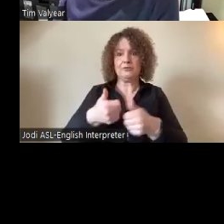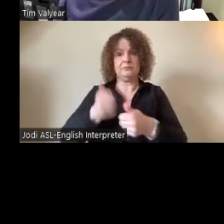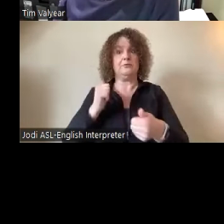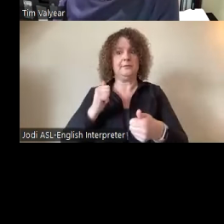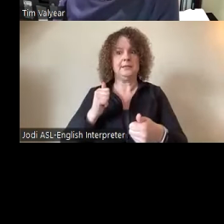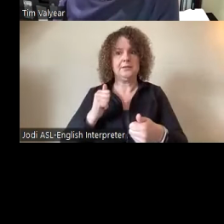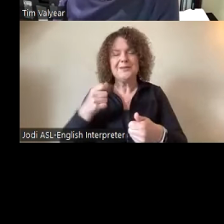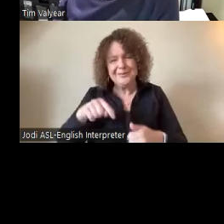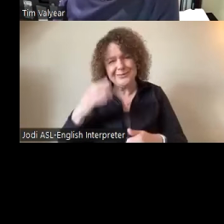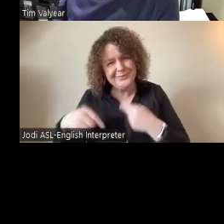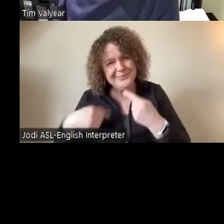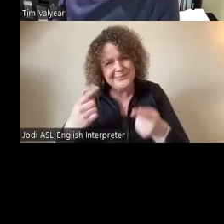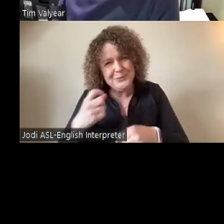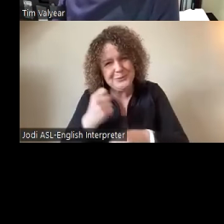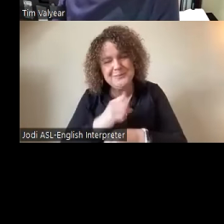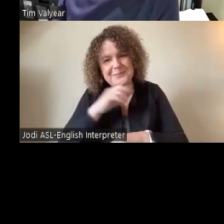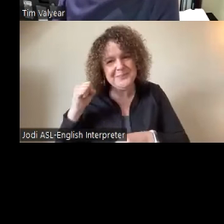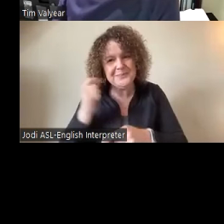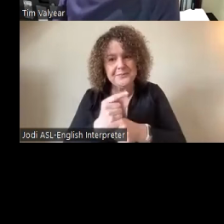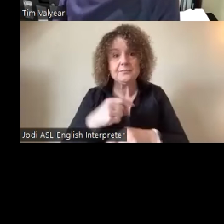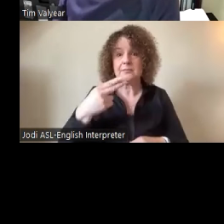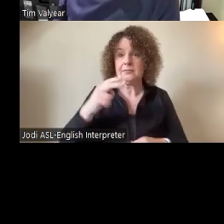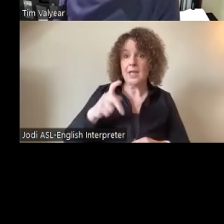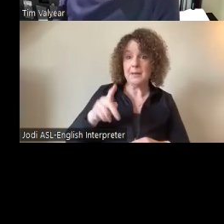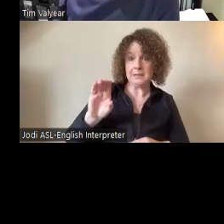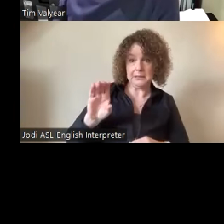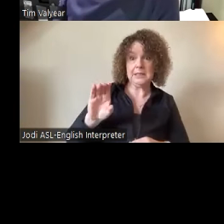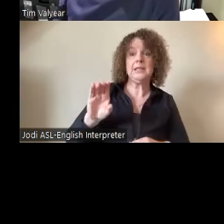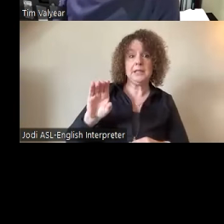There is a big impact and concentration and emphasis